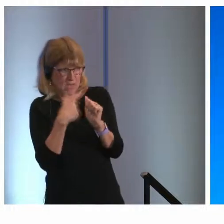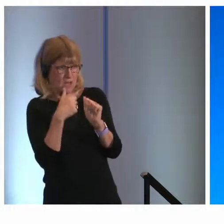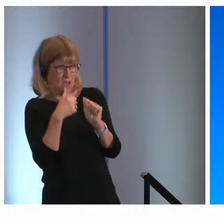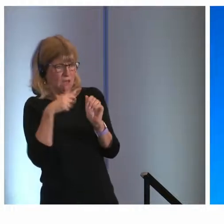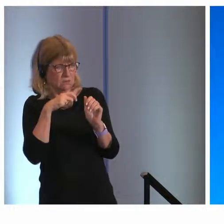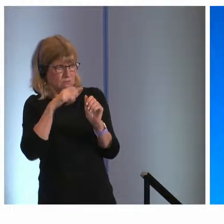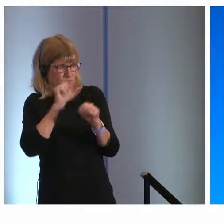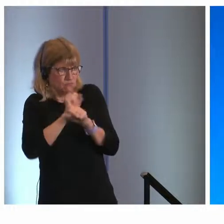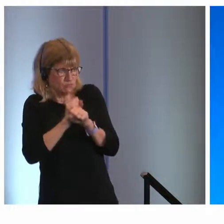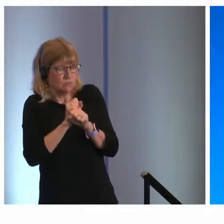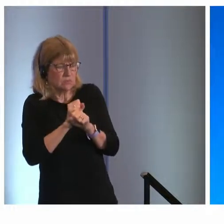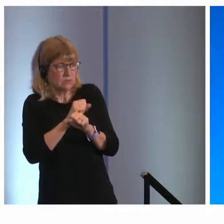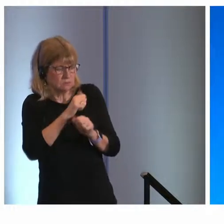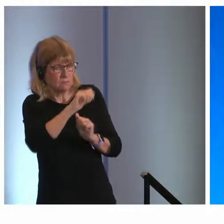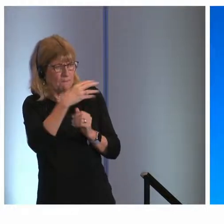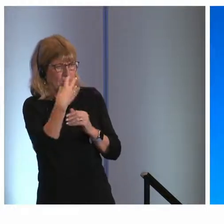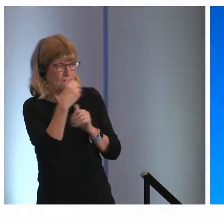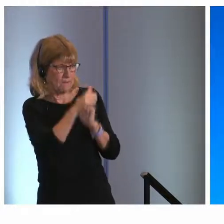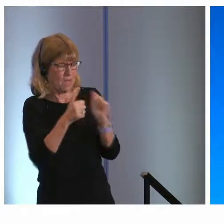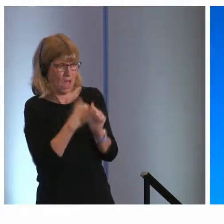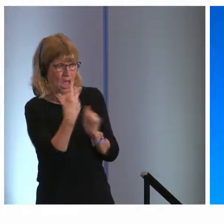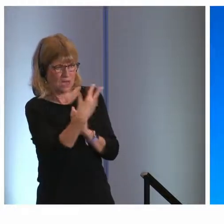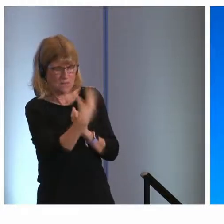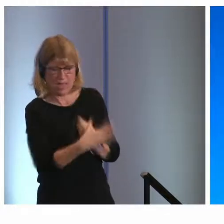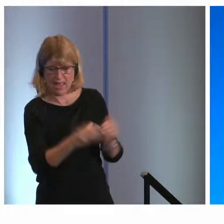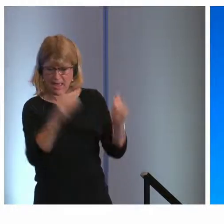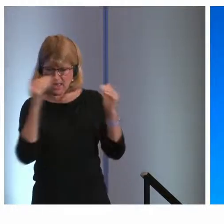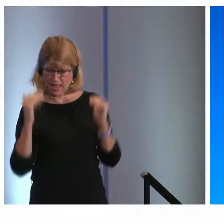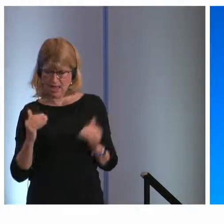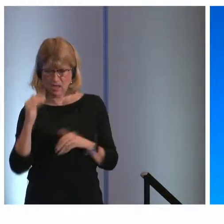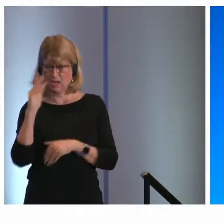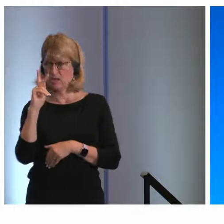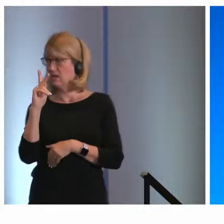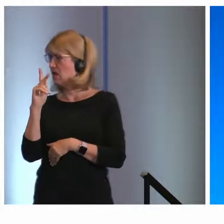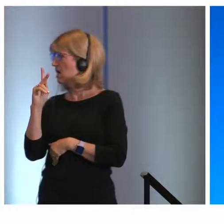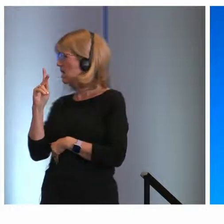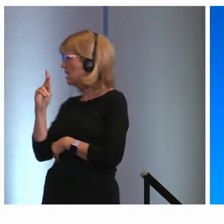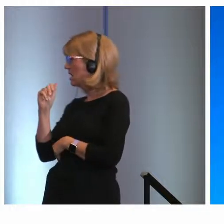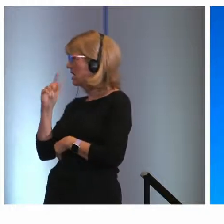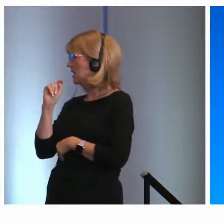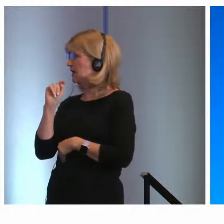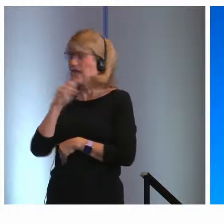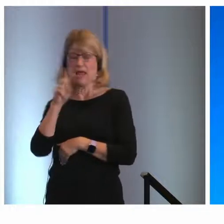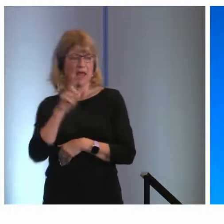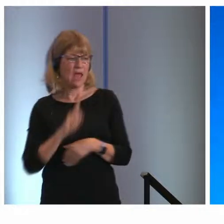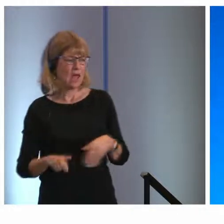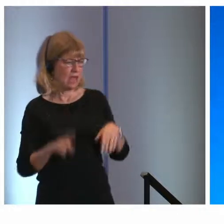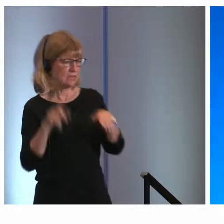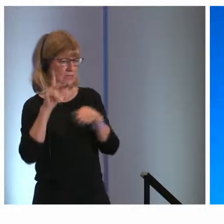director of "Crip Camp", start adcoalition so there could be a deeper pipeline of talent, mostly behind the camera and